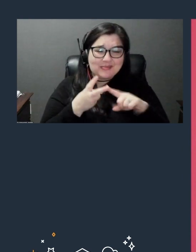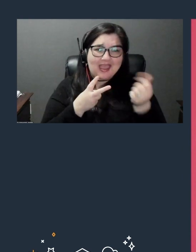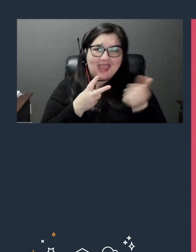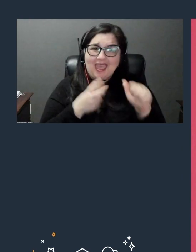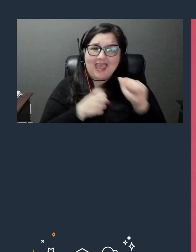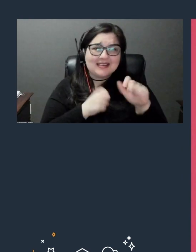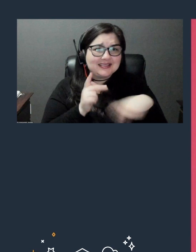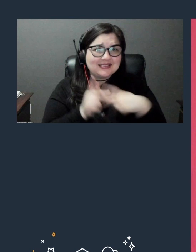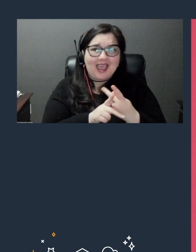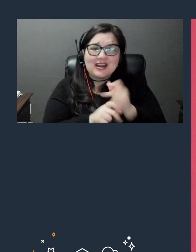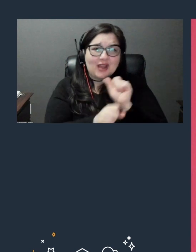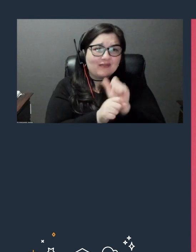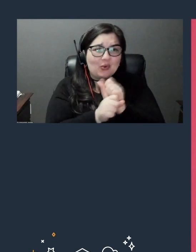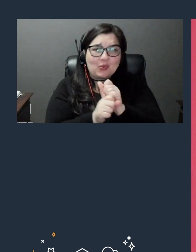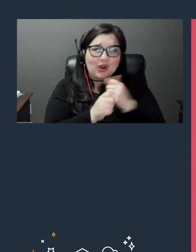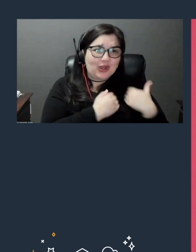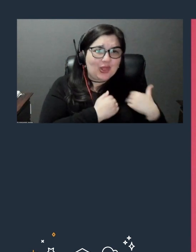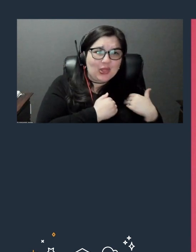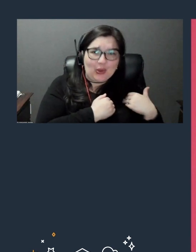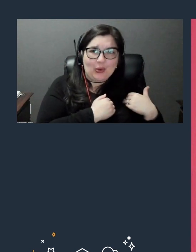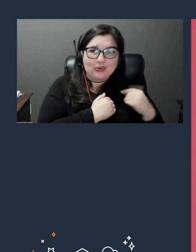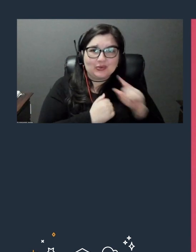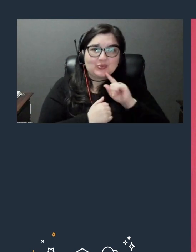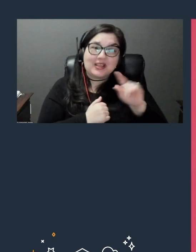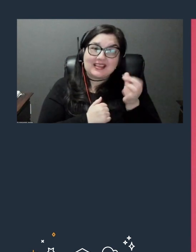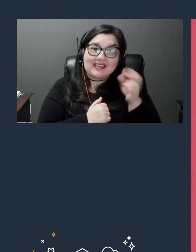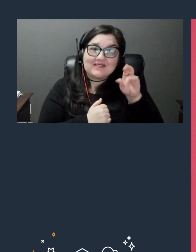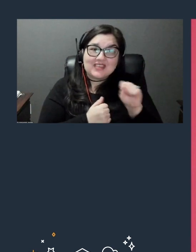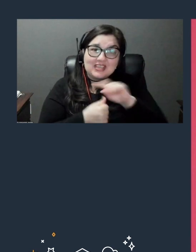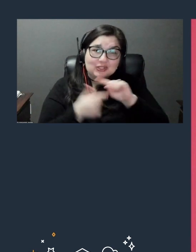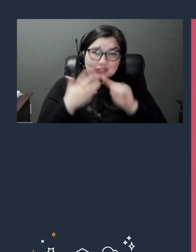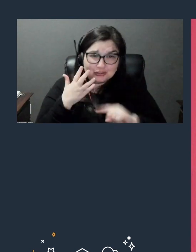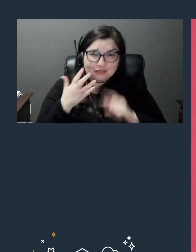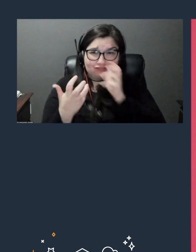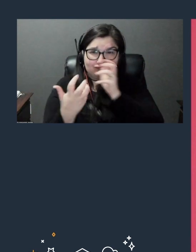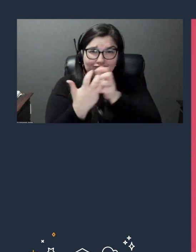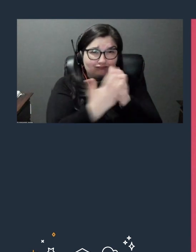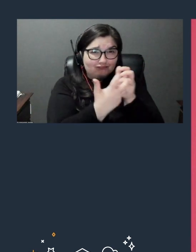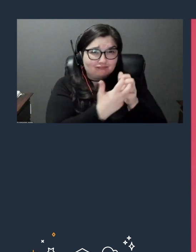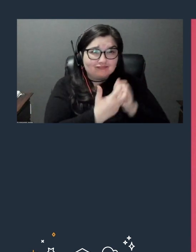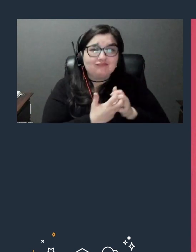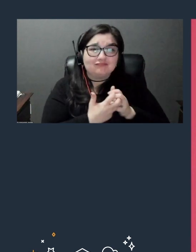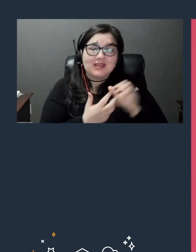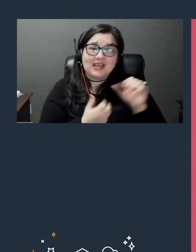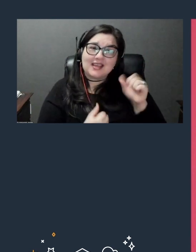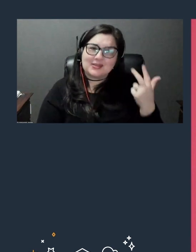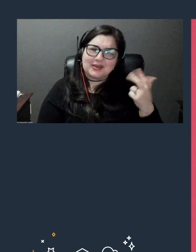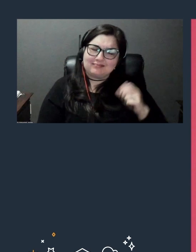And these are the features that meet these different use cases of S3, oh, where they are. Yeah. I'm curious though,